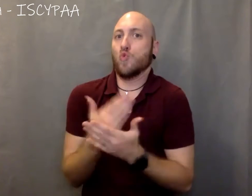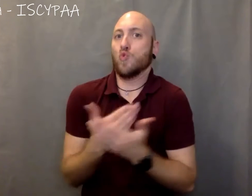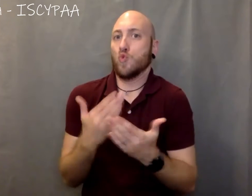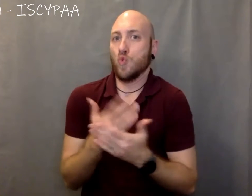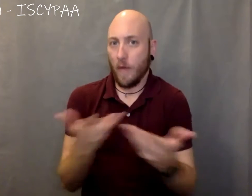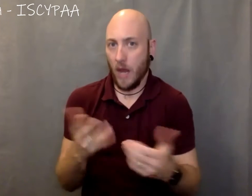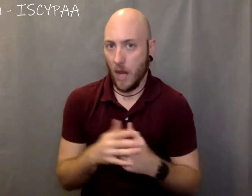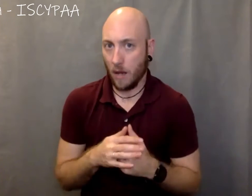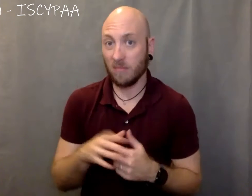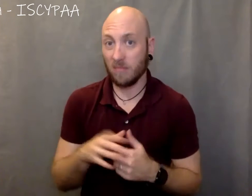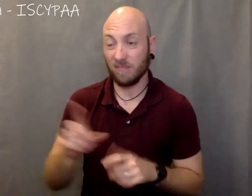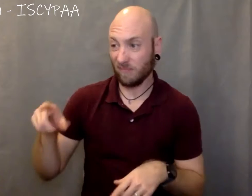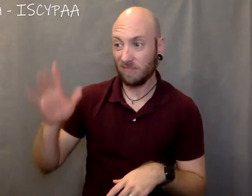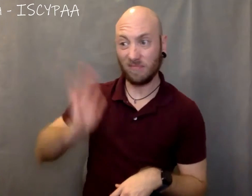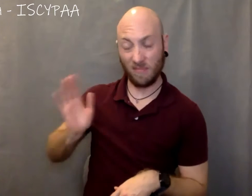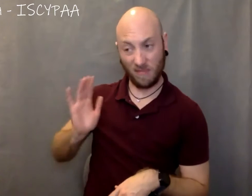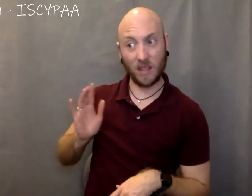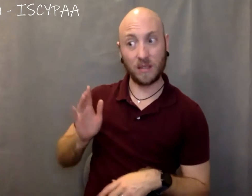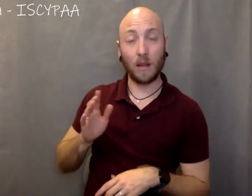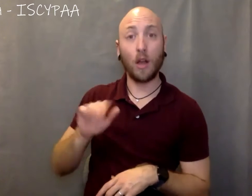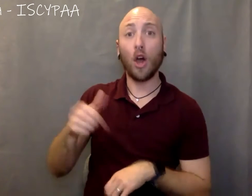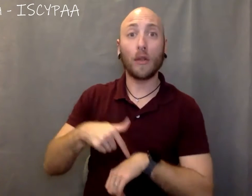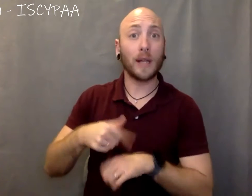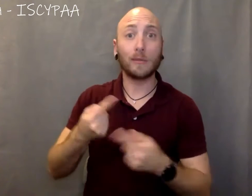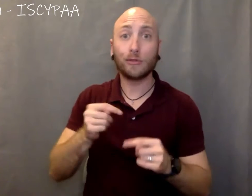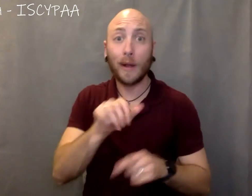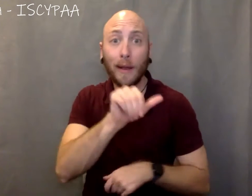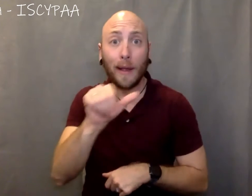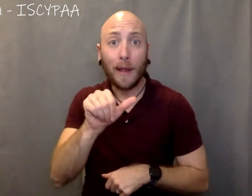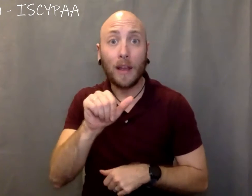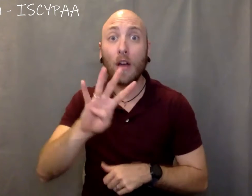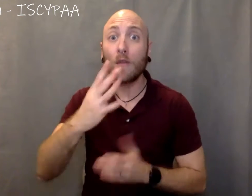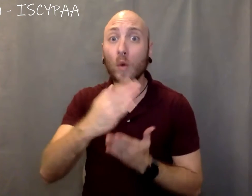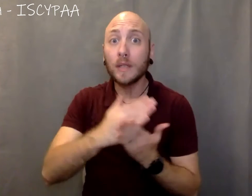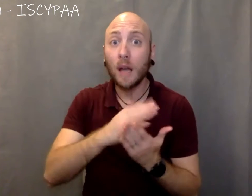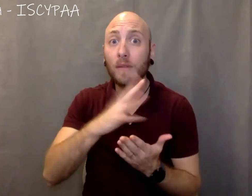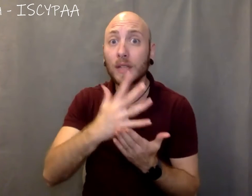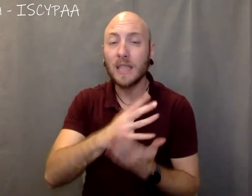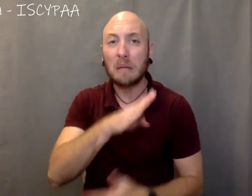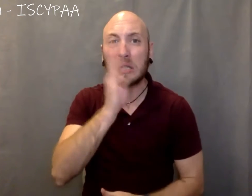because I had never finished a fourth step and I had never ever sponsored anybody I wasn't willing to because I thought I was too sick,